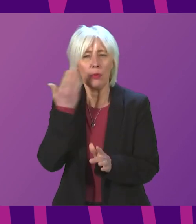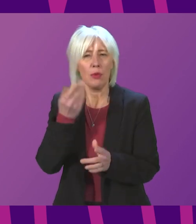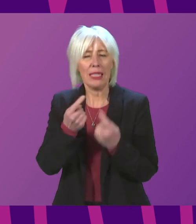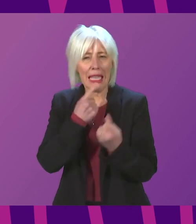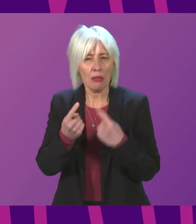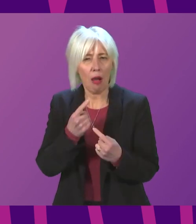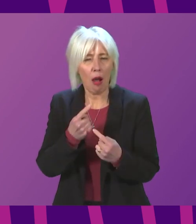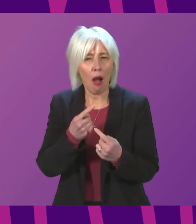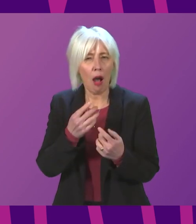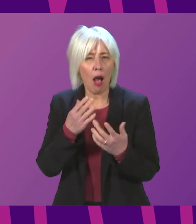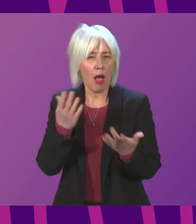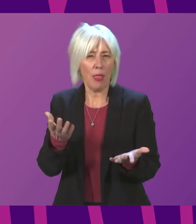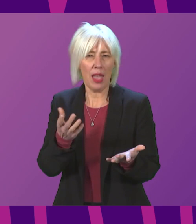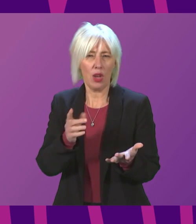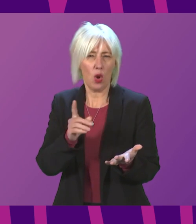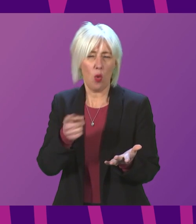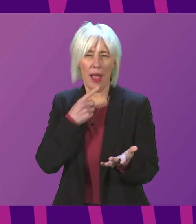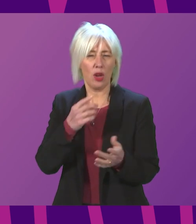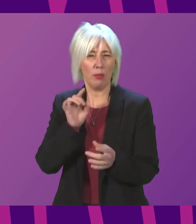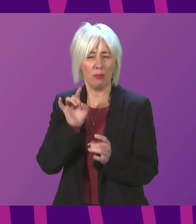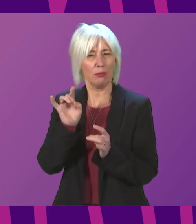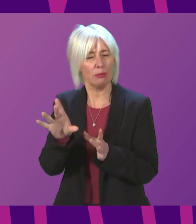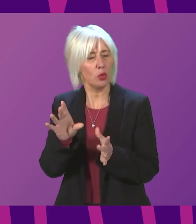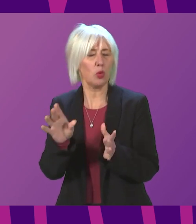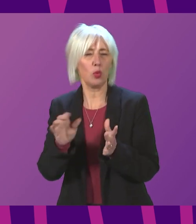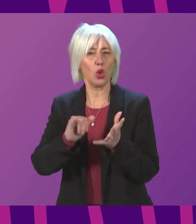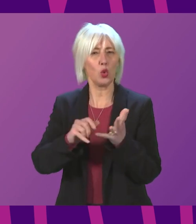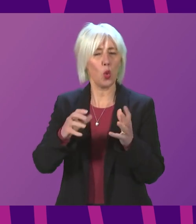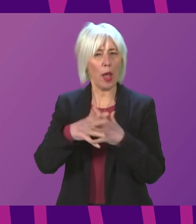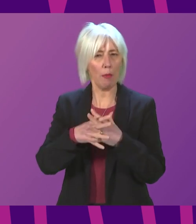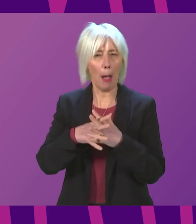on the weasel words that she said to my colleague Sue Webber, will she agree to look at the